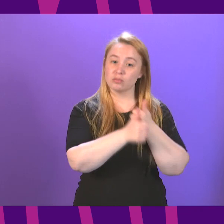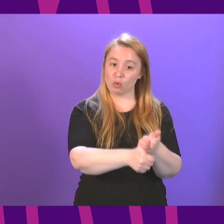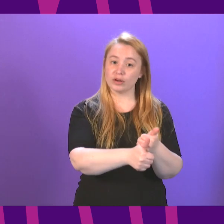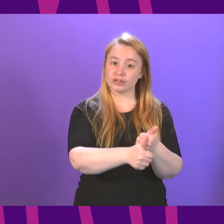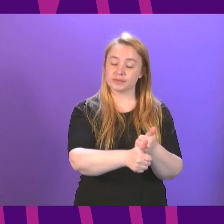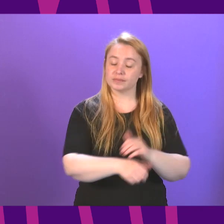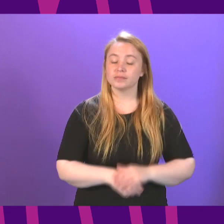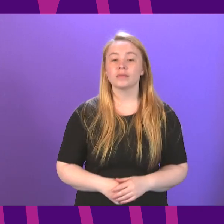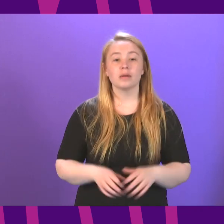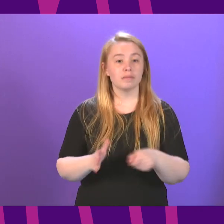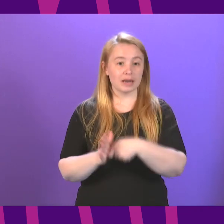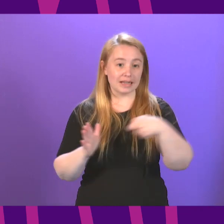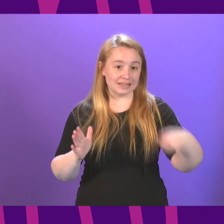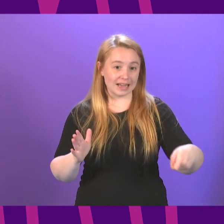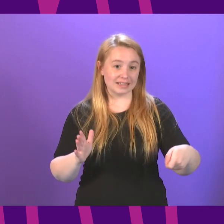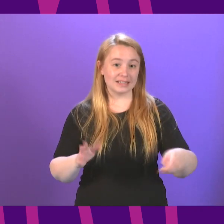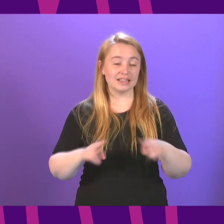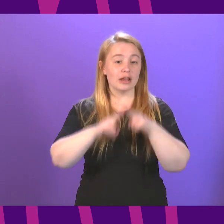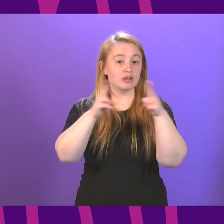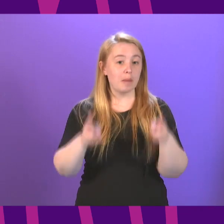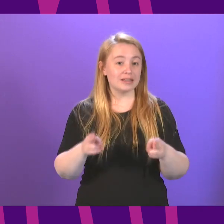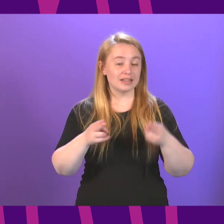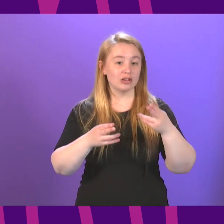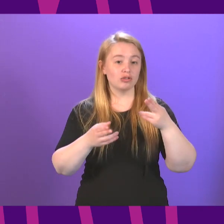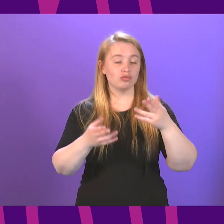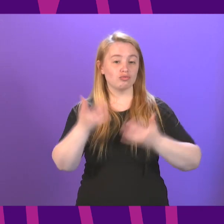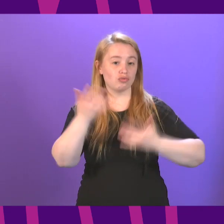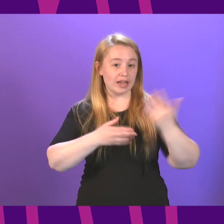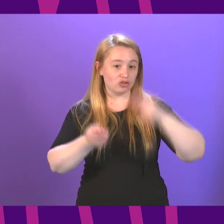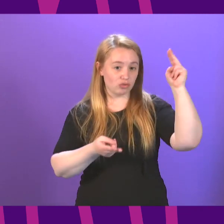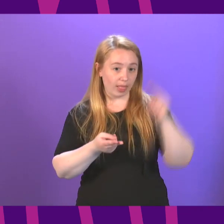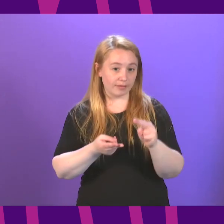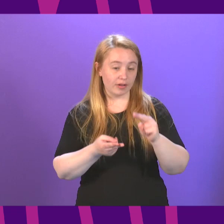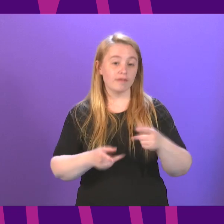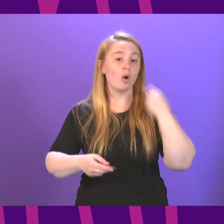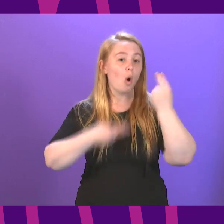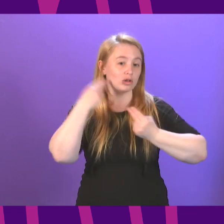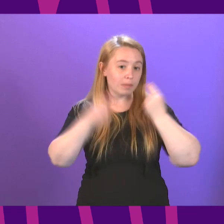100 per cent non-domestic rates relief for retail, leisure and hospitality premises for the entirety